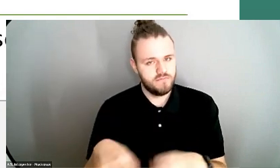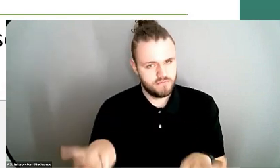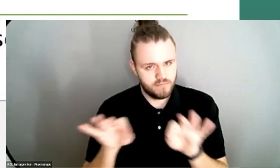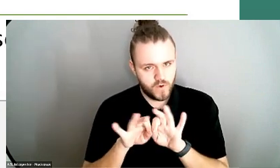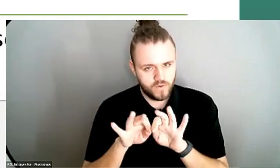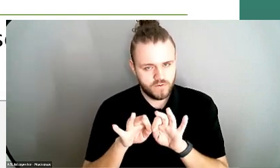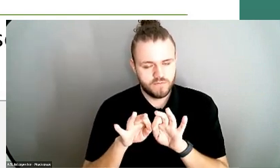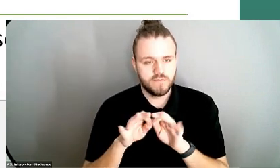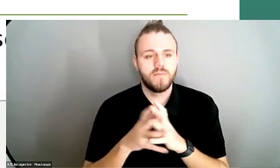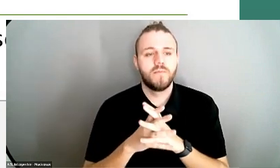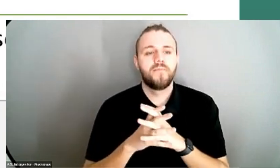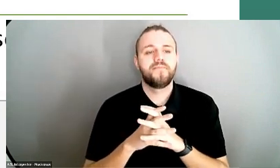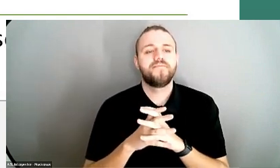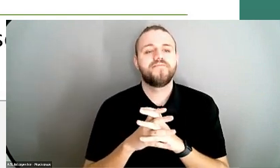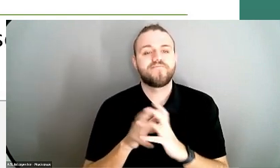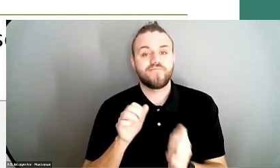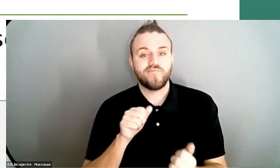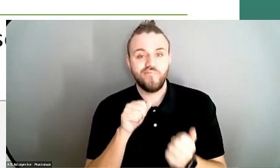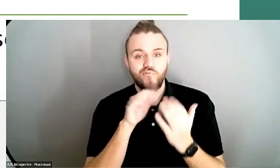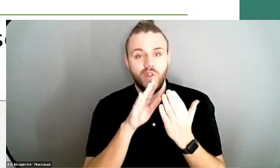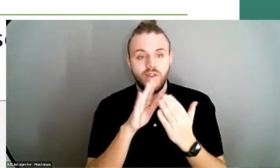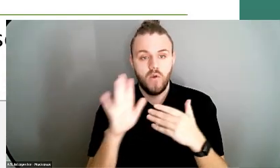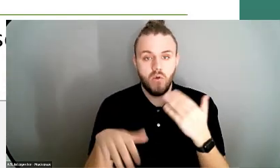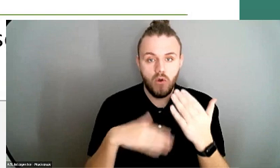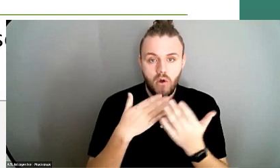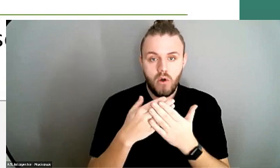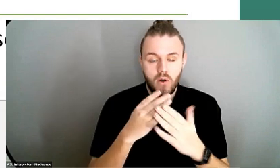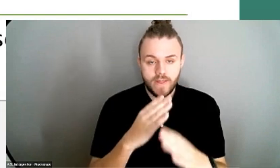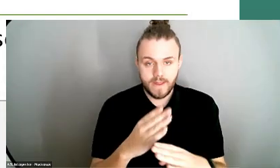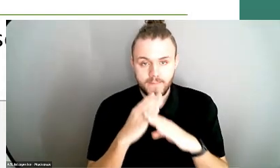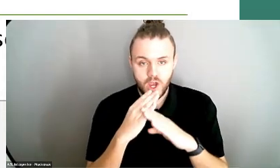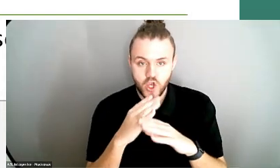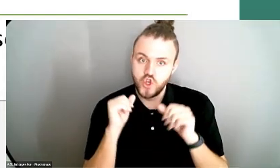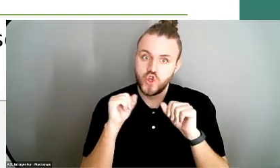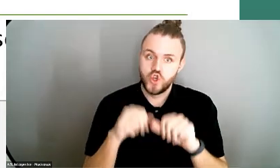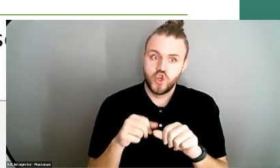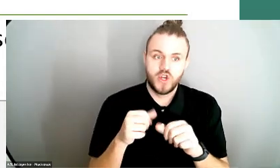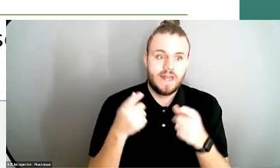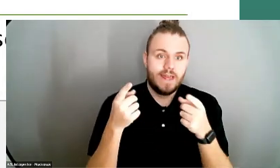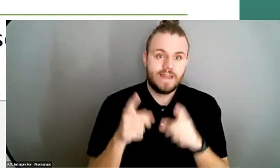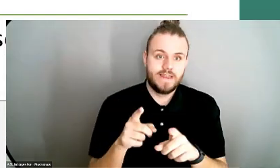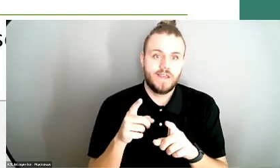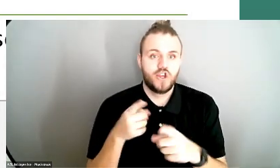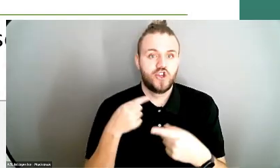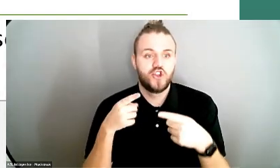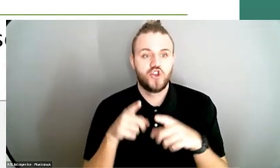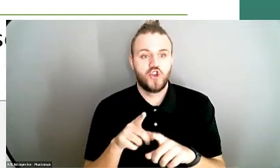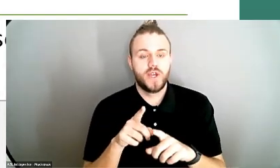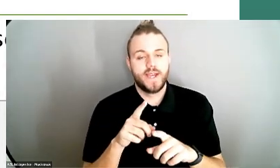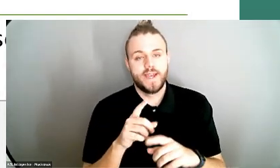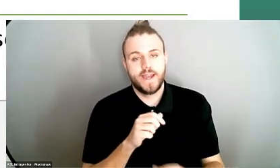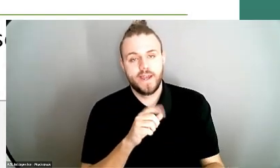Addressing all the barriers that could exist towards attending appointments.